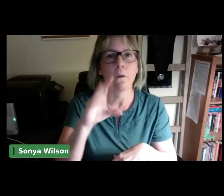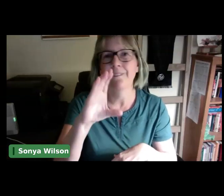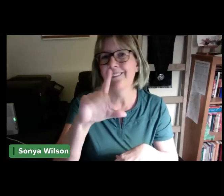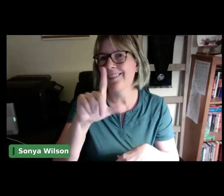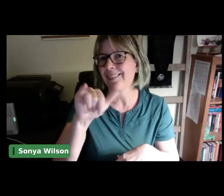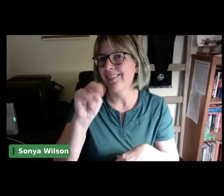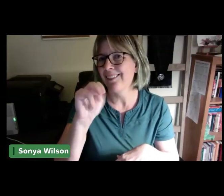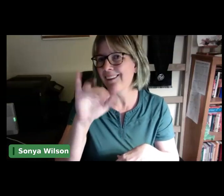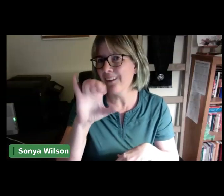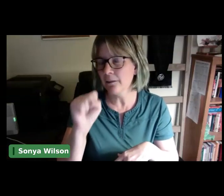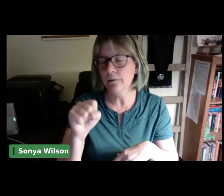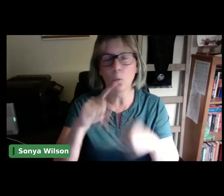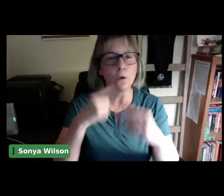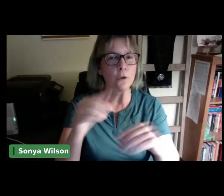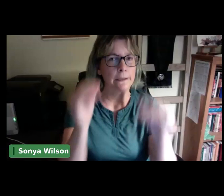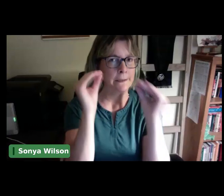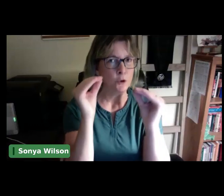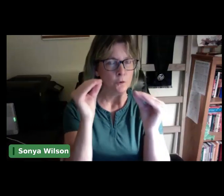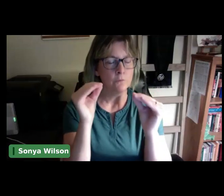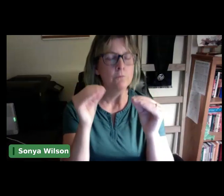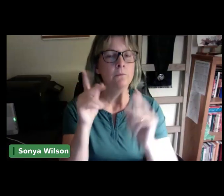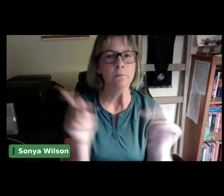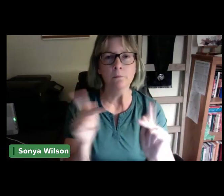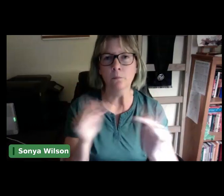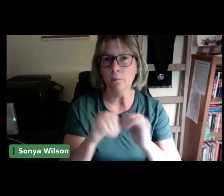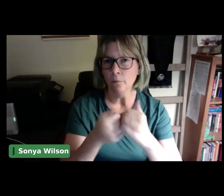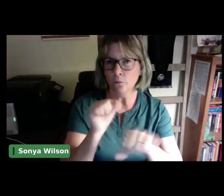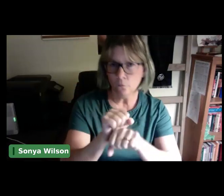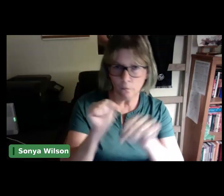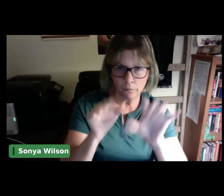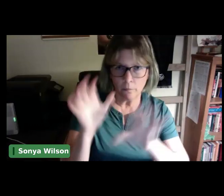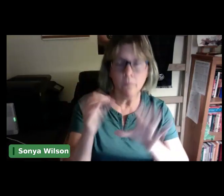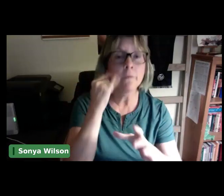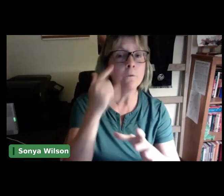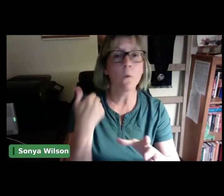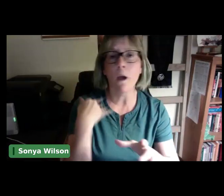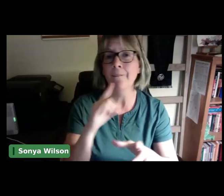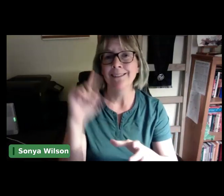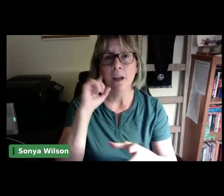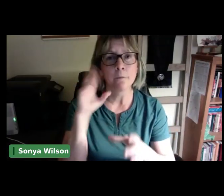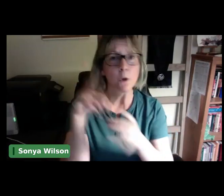Those interpreters should be. Therefore, clinics or any kind of instruction that's happening